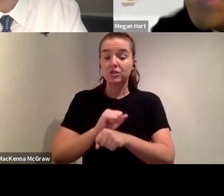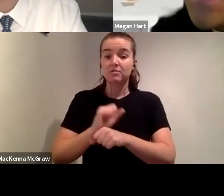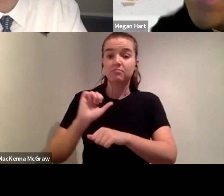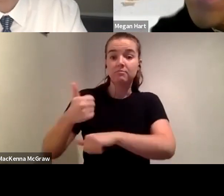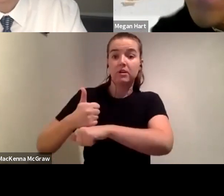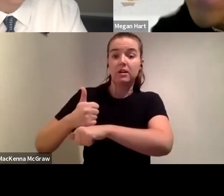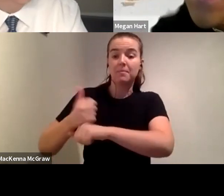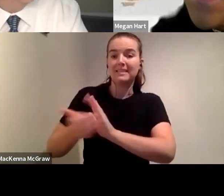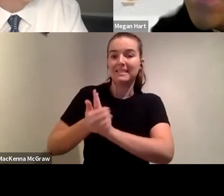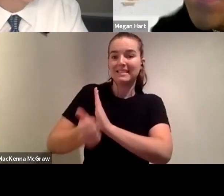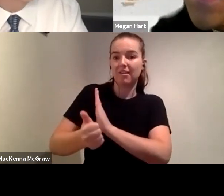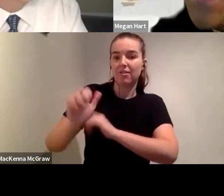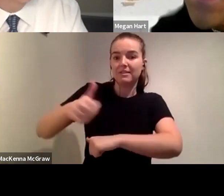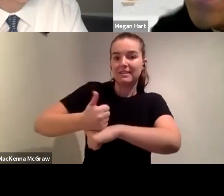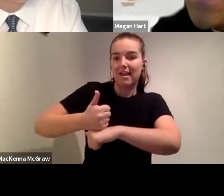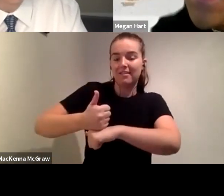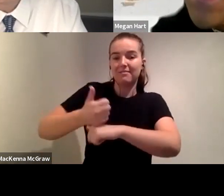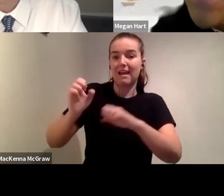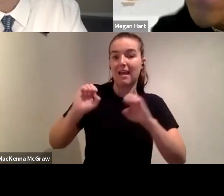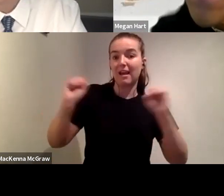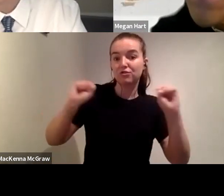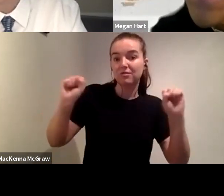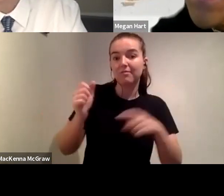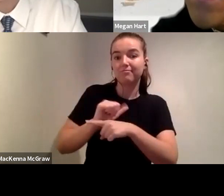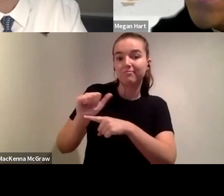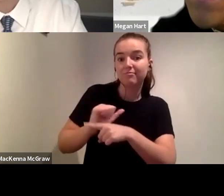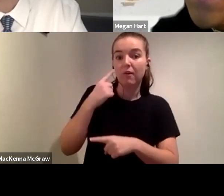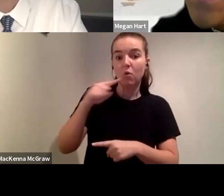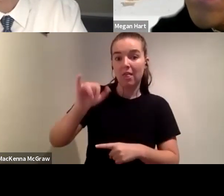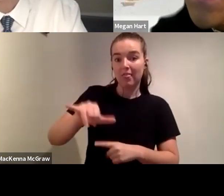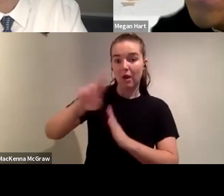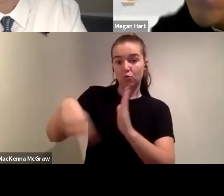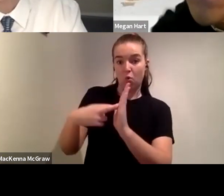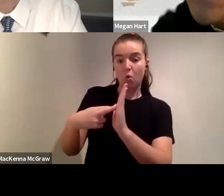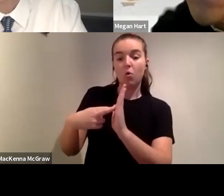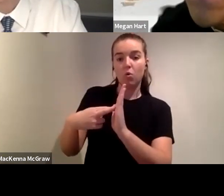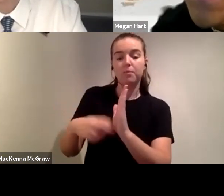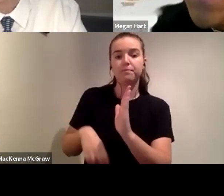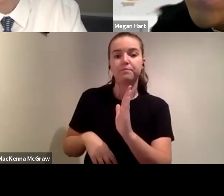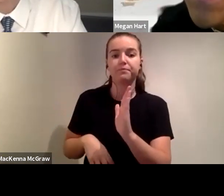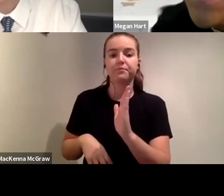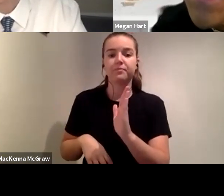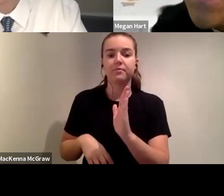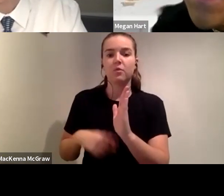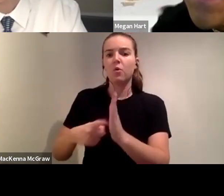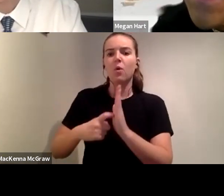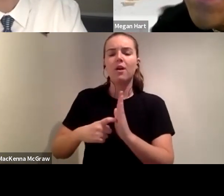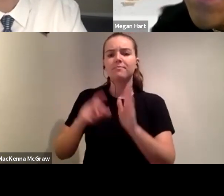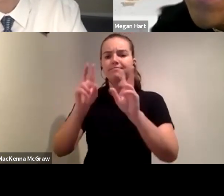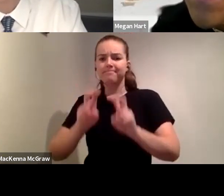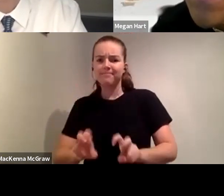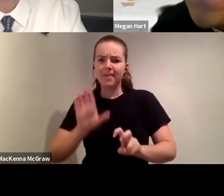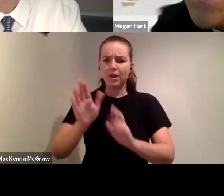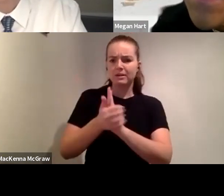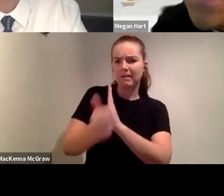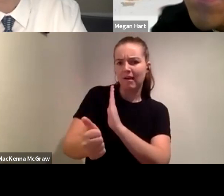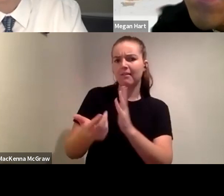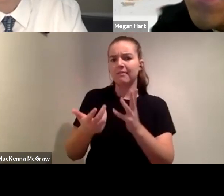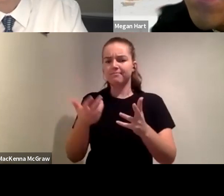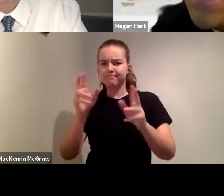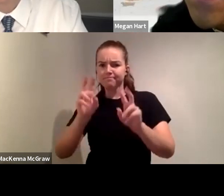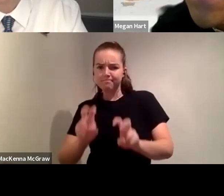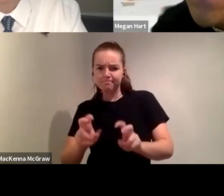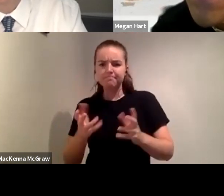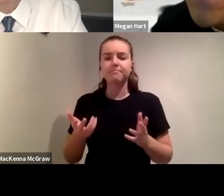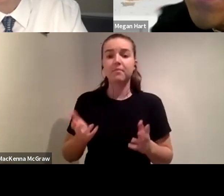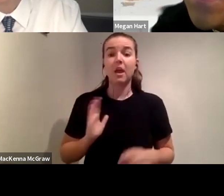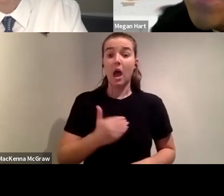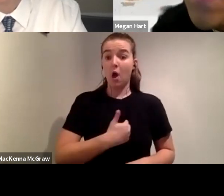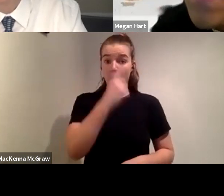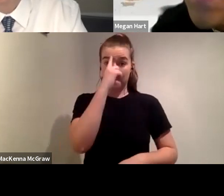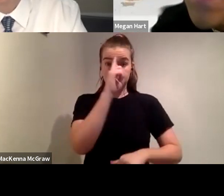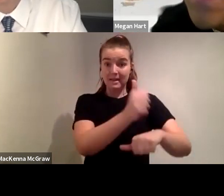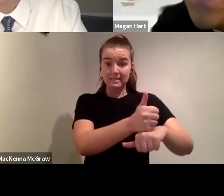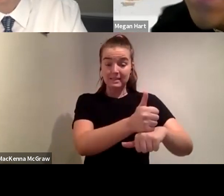We have nixed that completely.